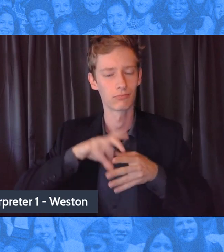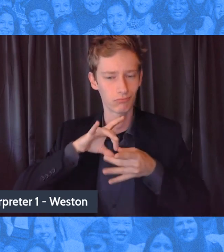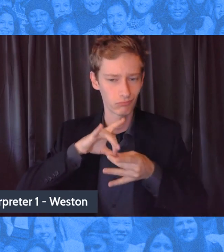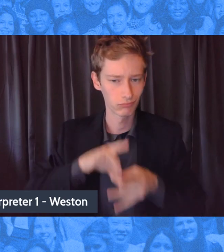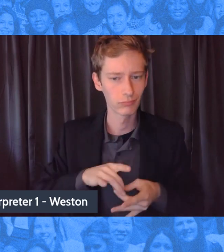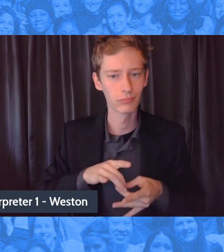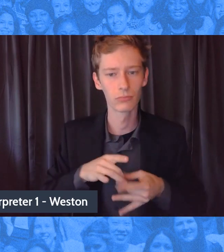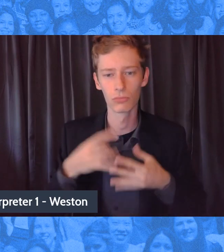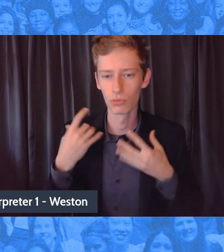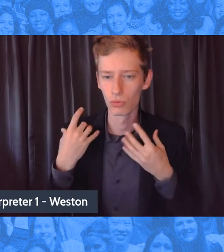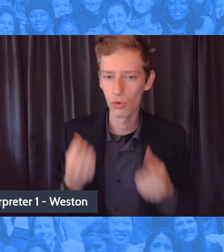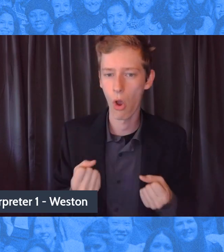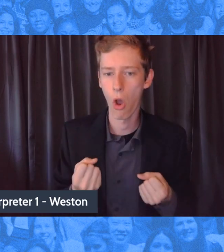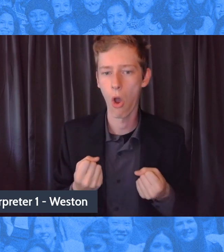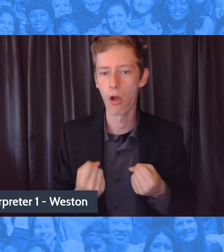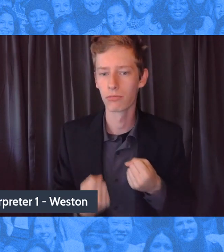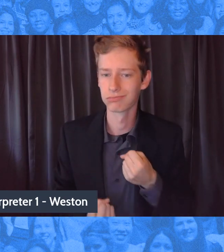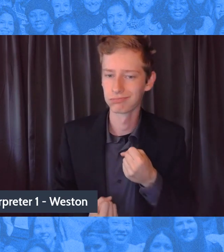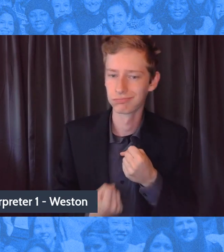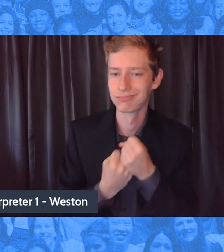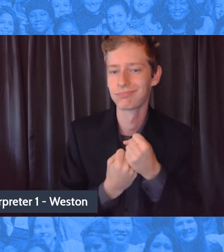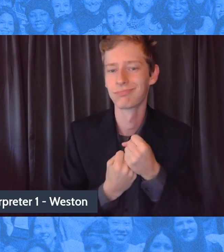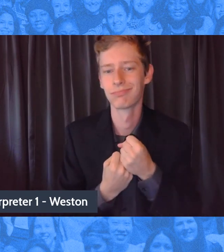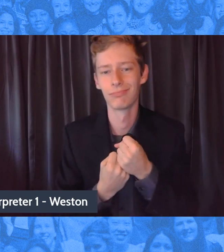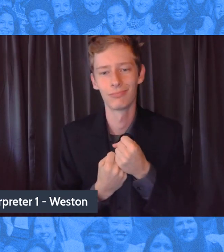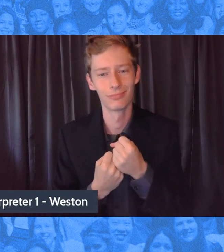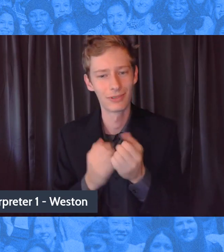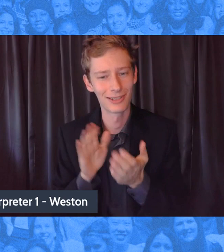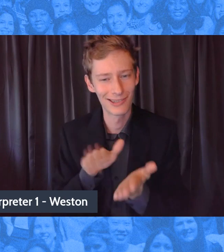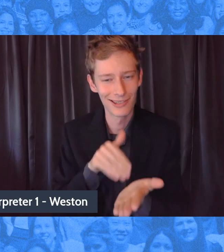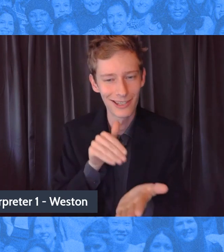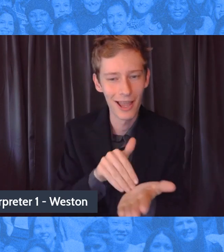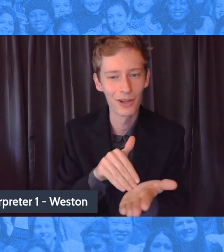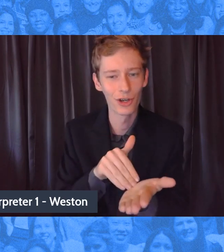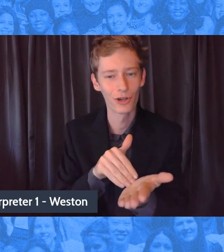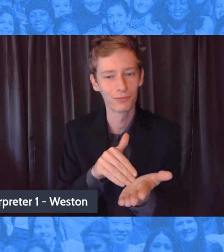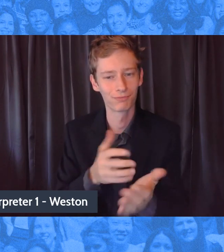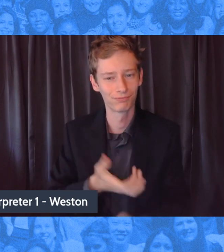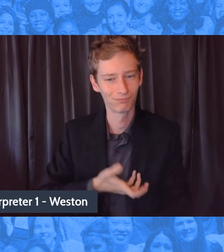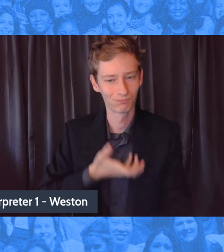making sure that you are centered and fully here in this moment.